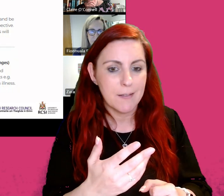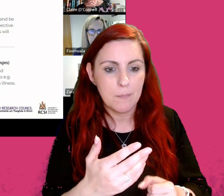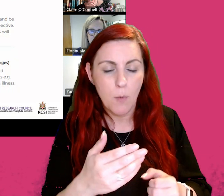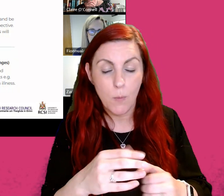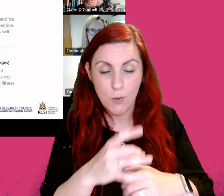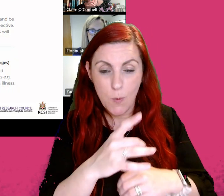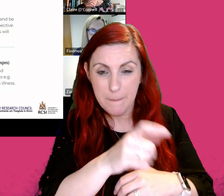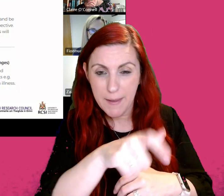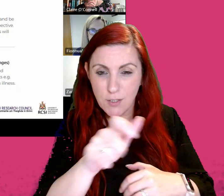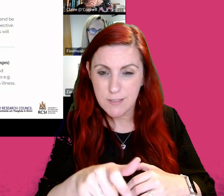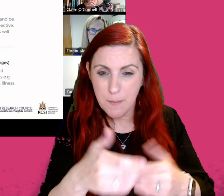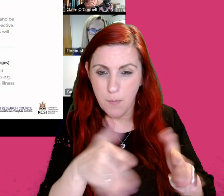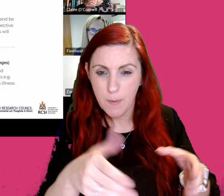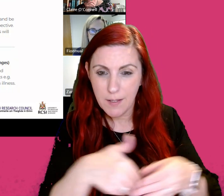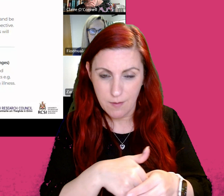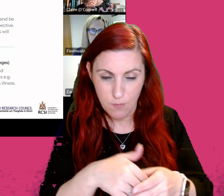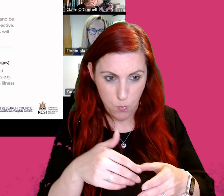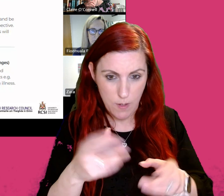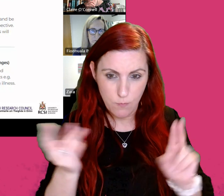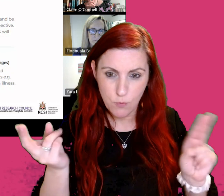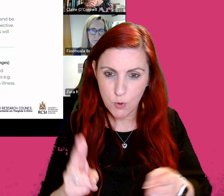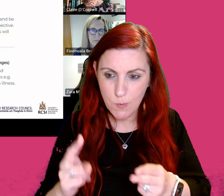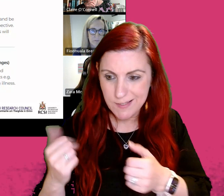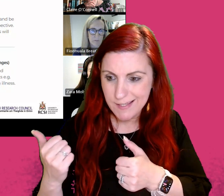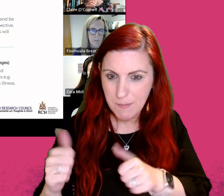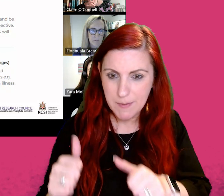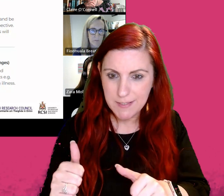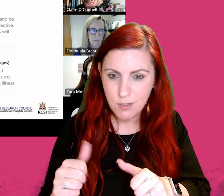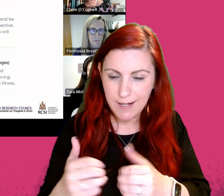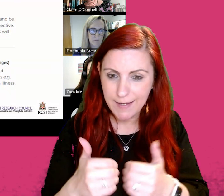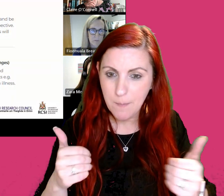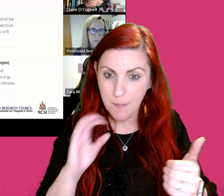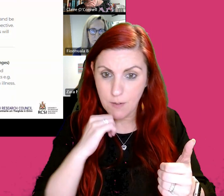that implementation Gap because we know what we're doing is going to be important and relevant at the